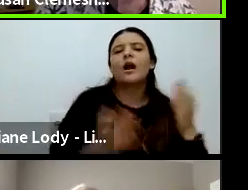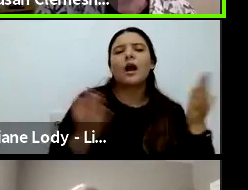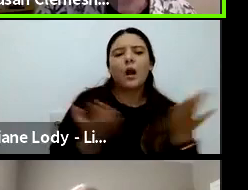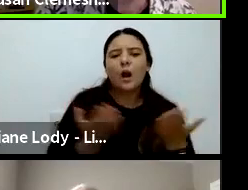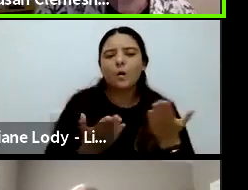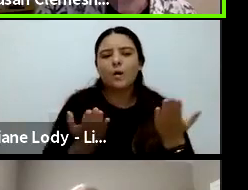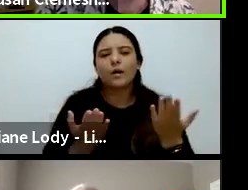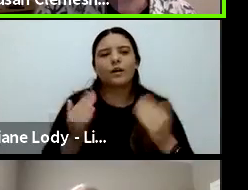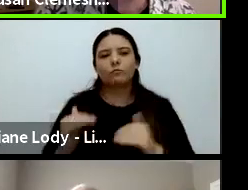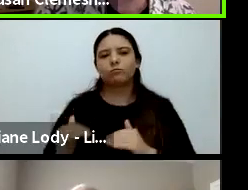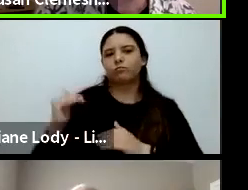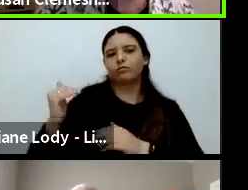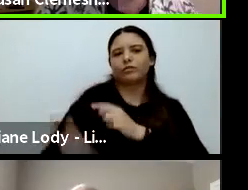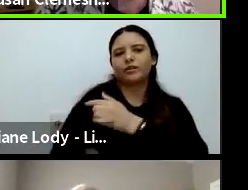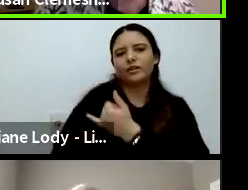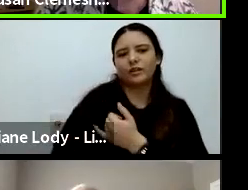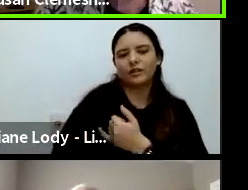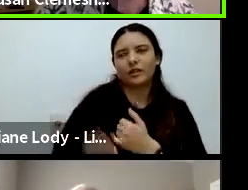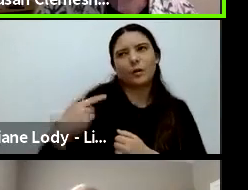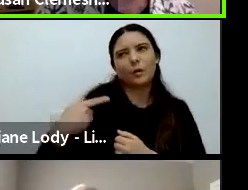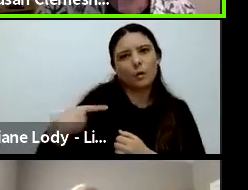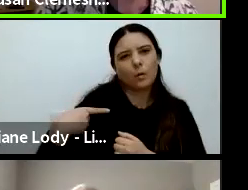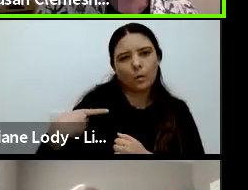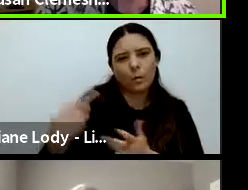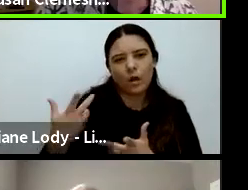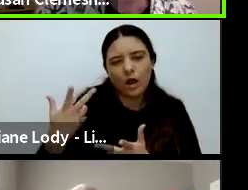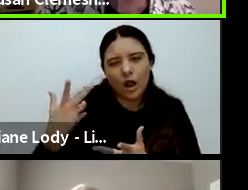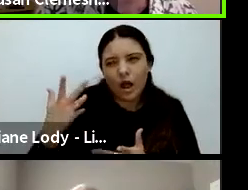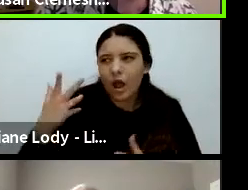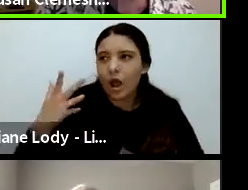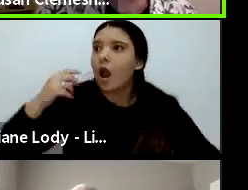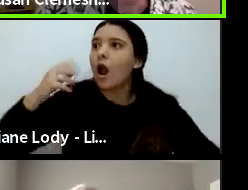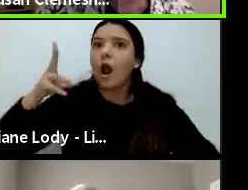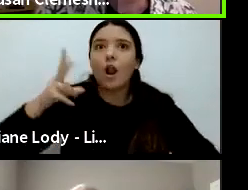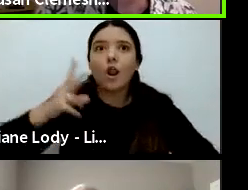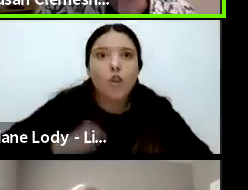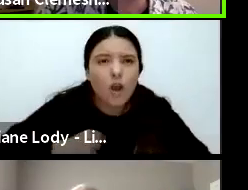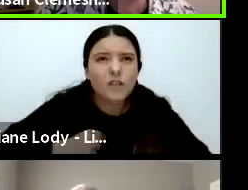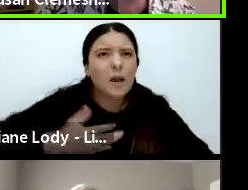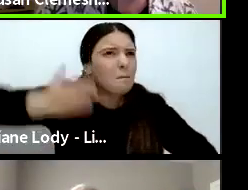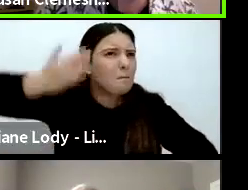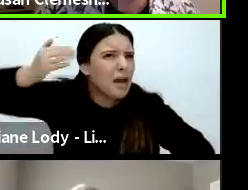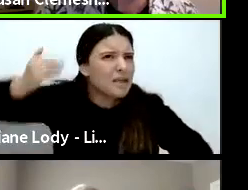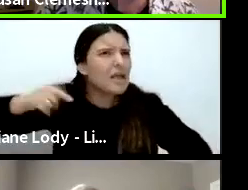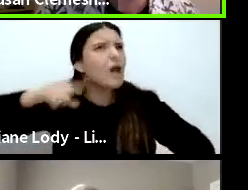you know now in year eight or nine, and they see me. and they and they remember the thing and they remember the things I used to, you know the things we used to talk about and